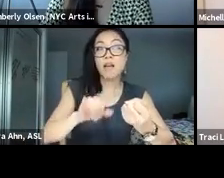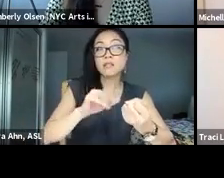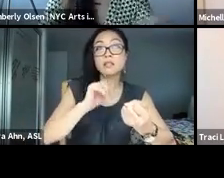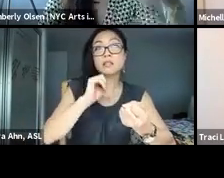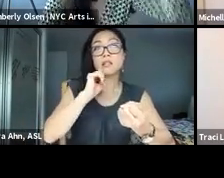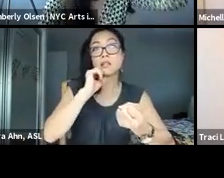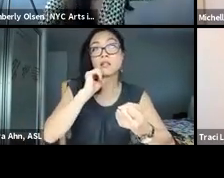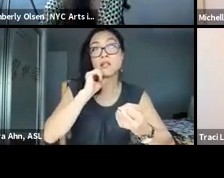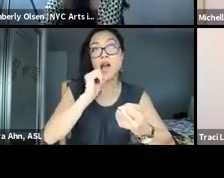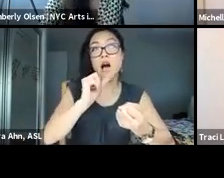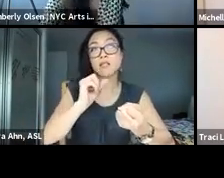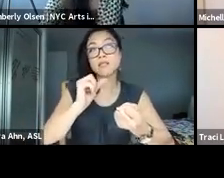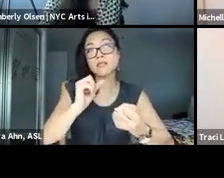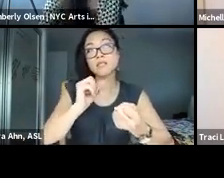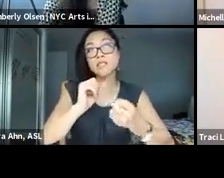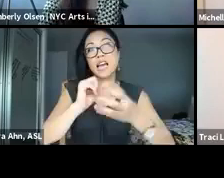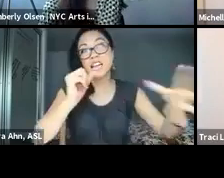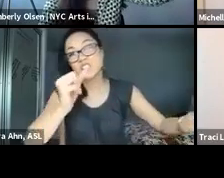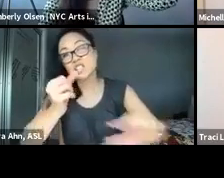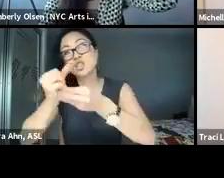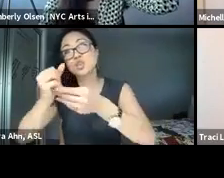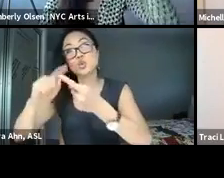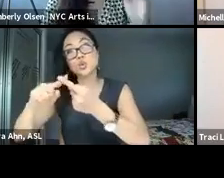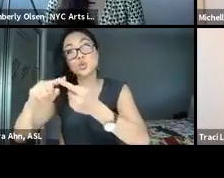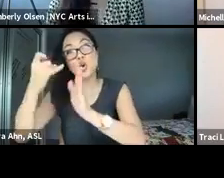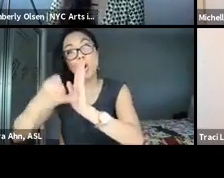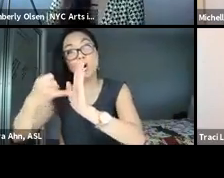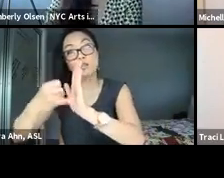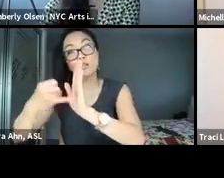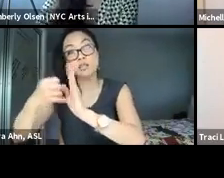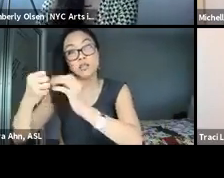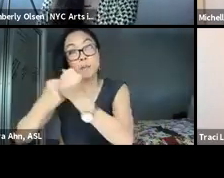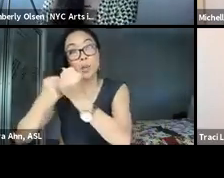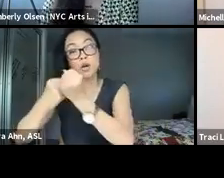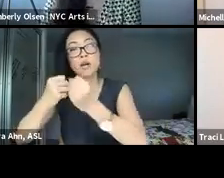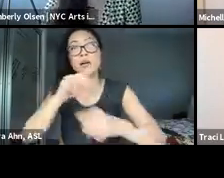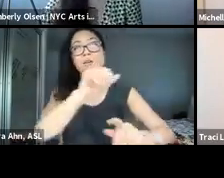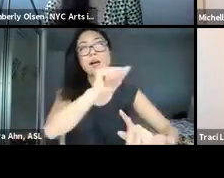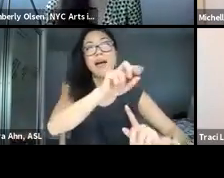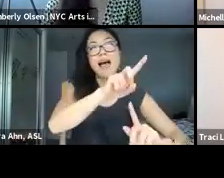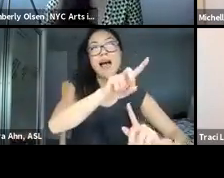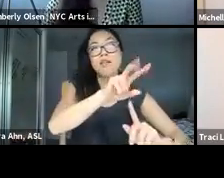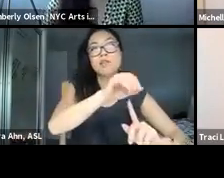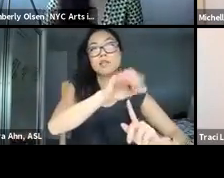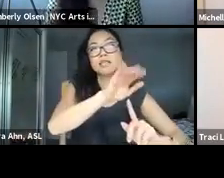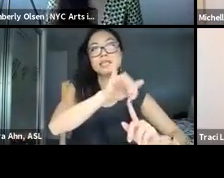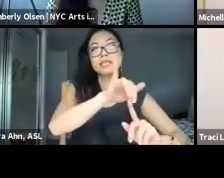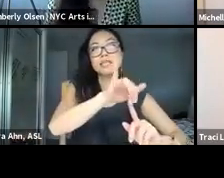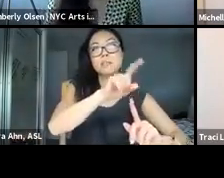I'm amazed and honored really truly to be part of this community.